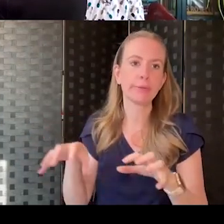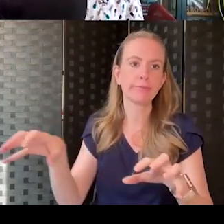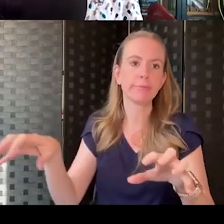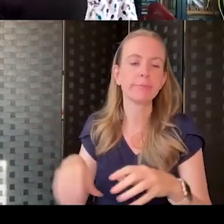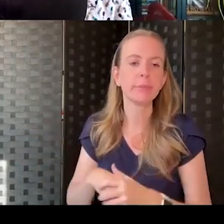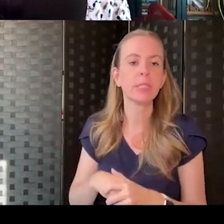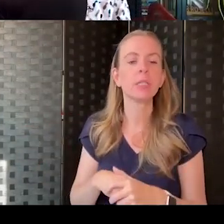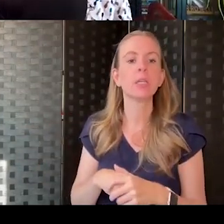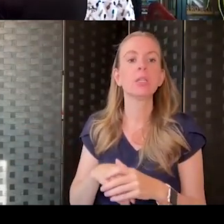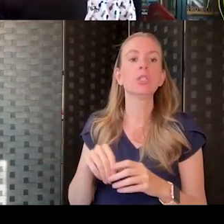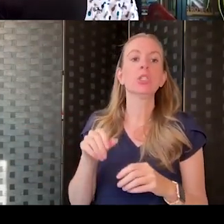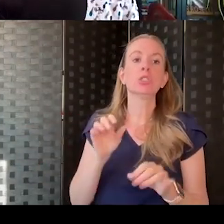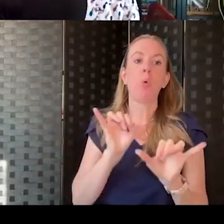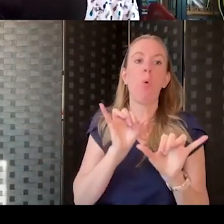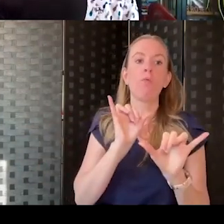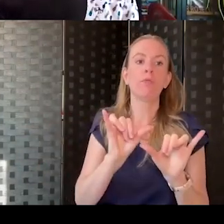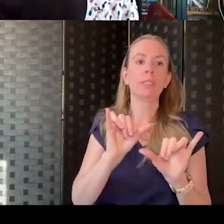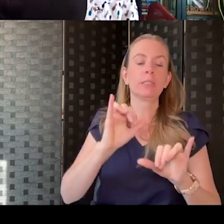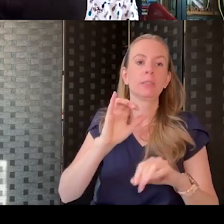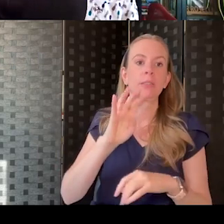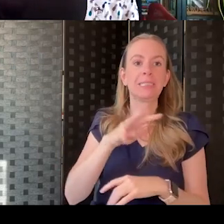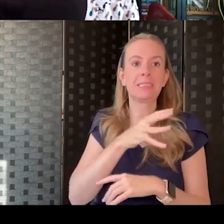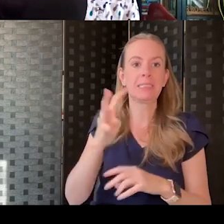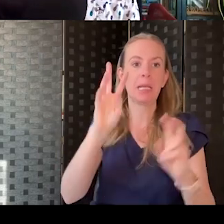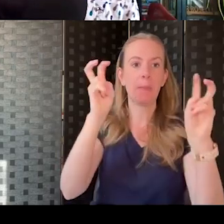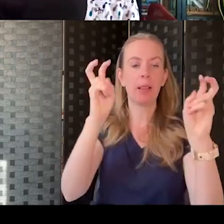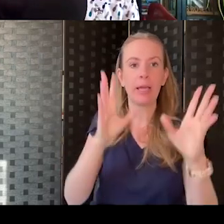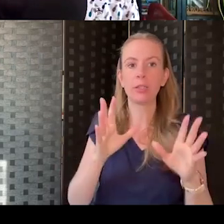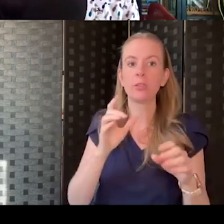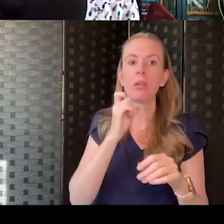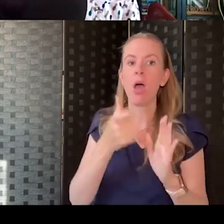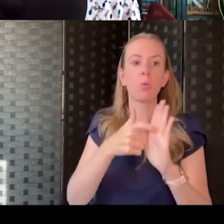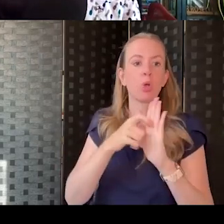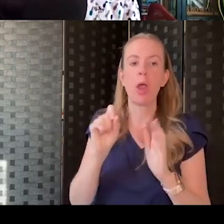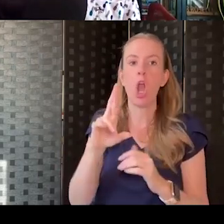The good news is that this approach requires no extra ARIA and no extra JavaScript. But you will